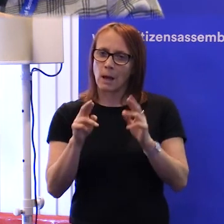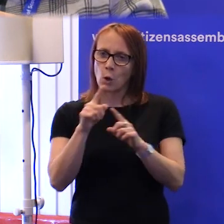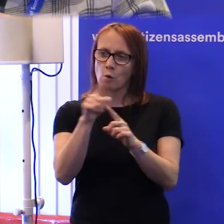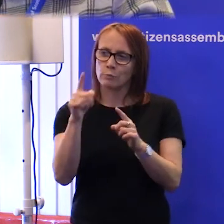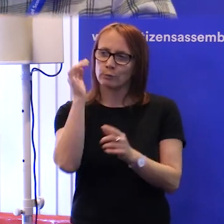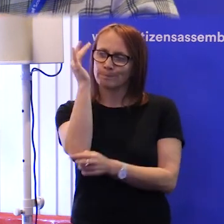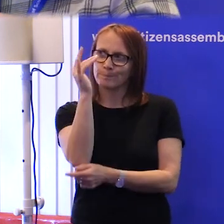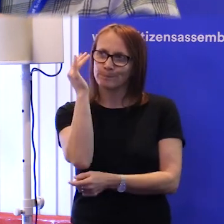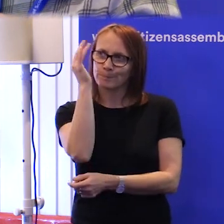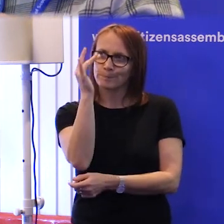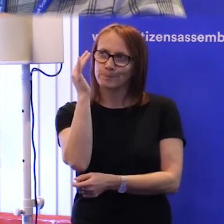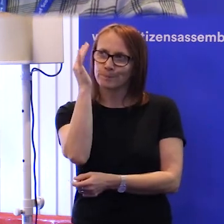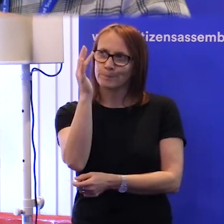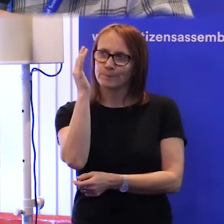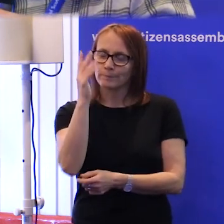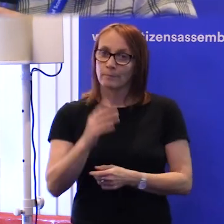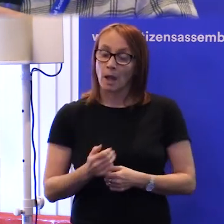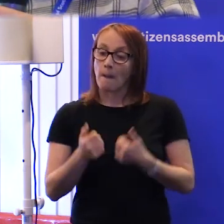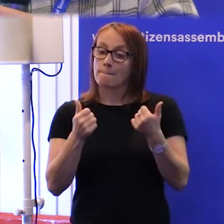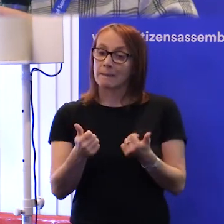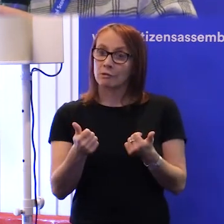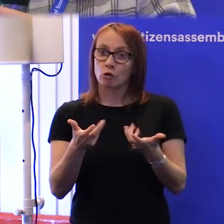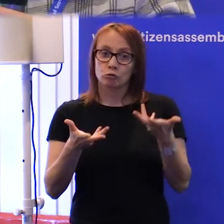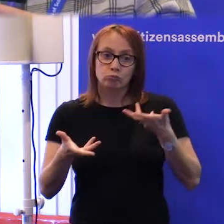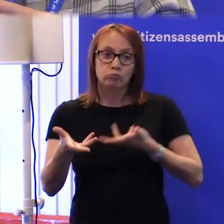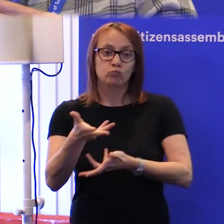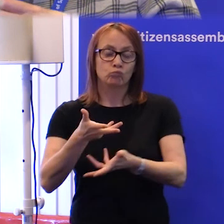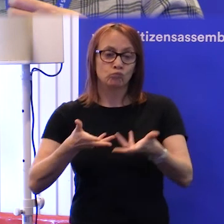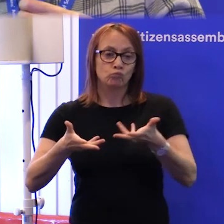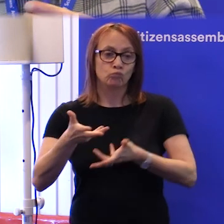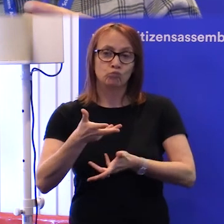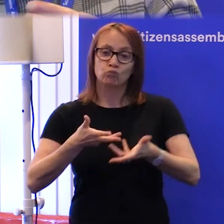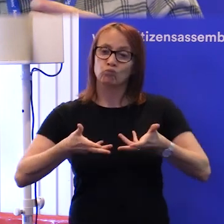head and it'd be good at the tables just even spend the first little while - your